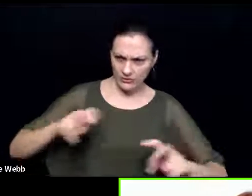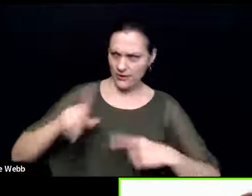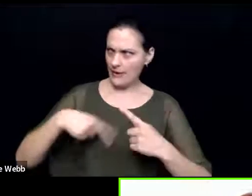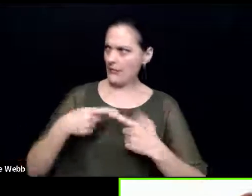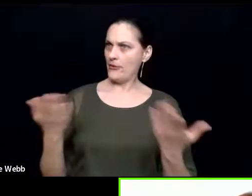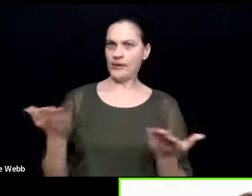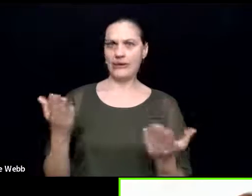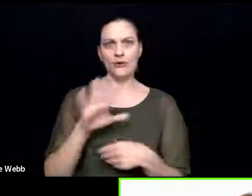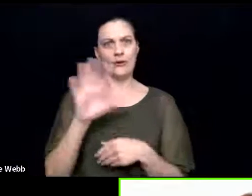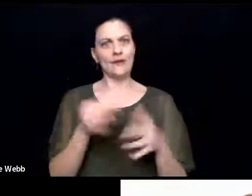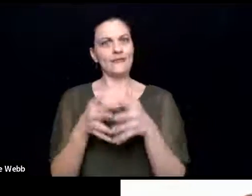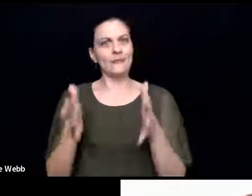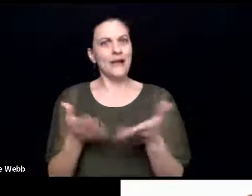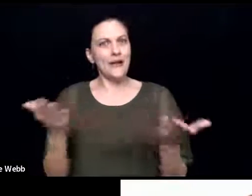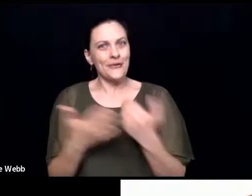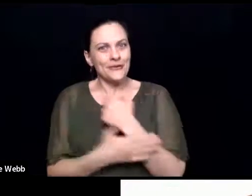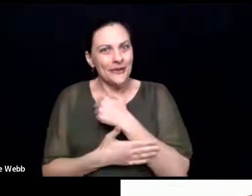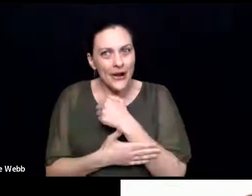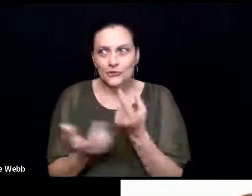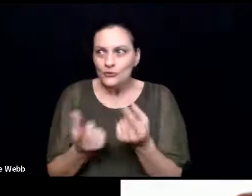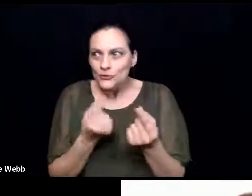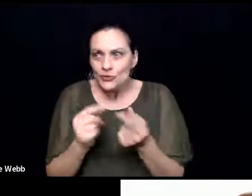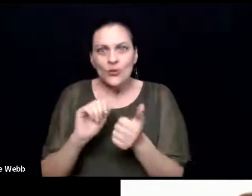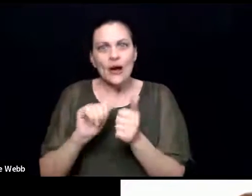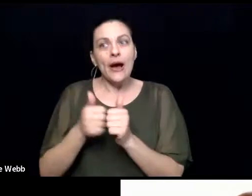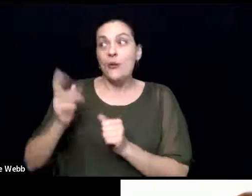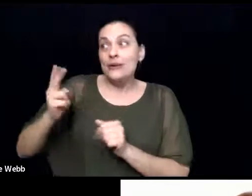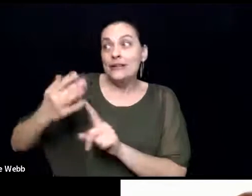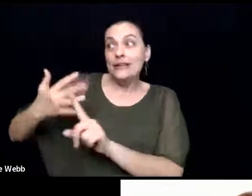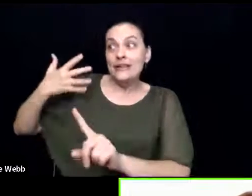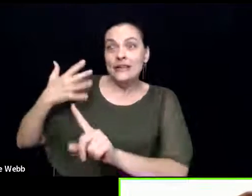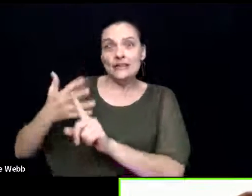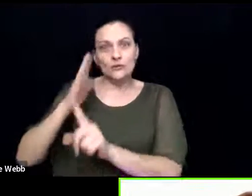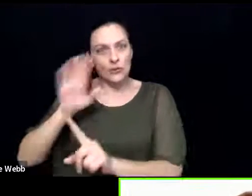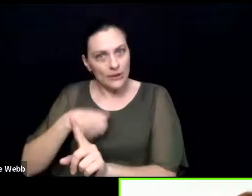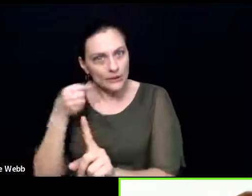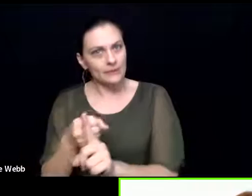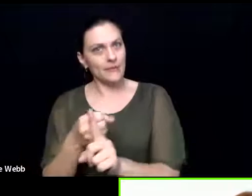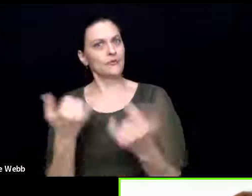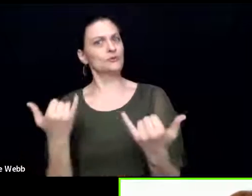wellbeing. TERRI GIVENS: Absolutely. MELINDA EPLER: Can you talk about what you found?